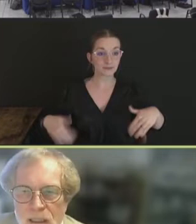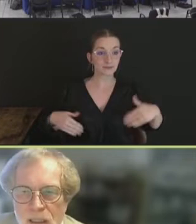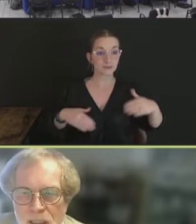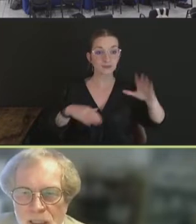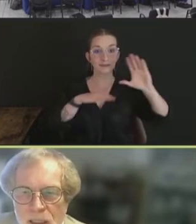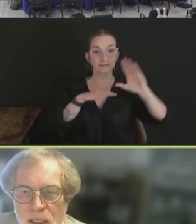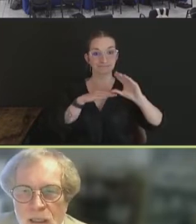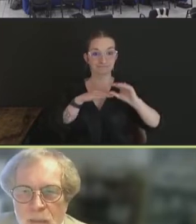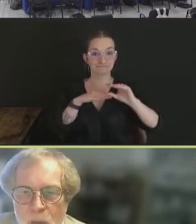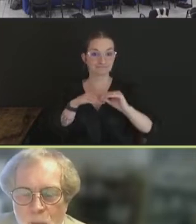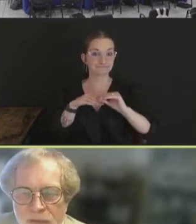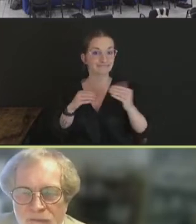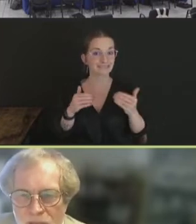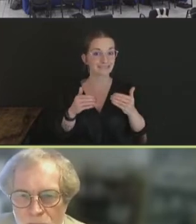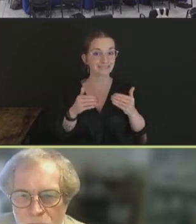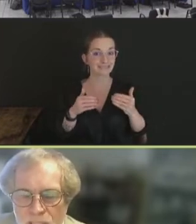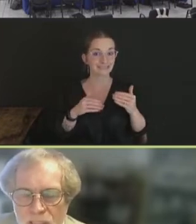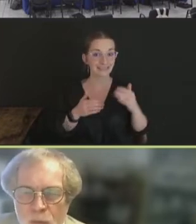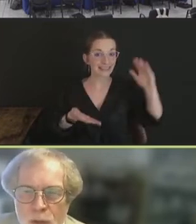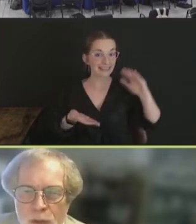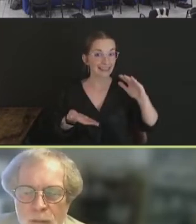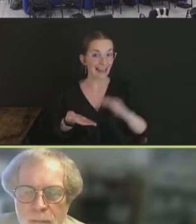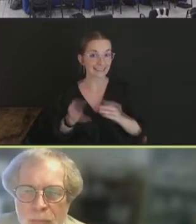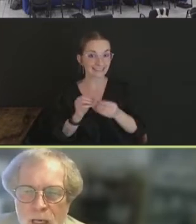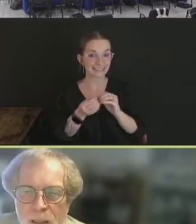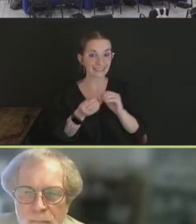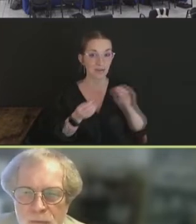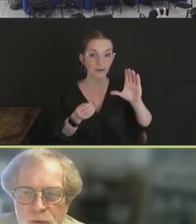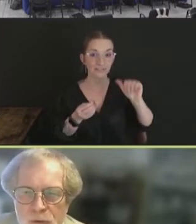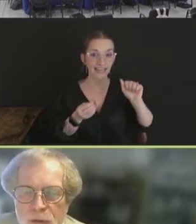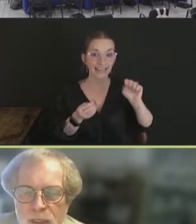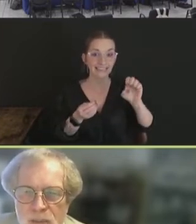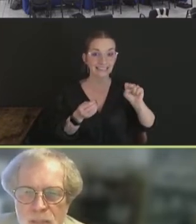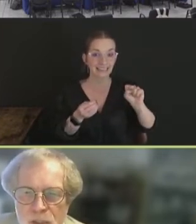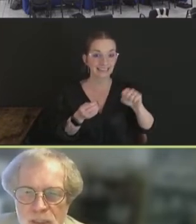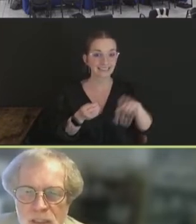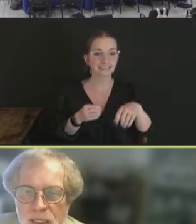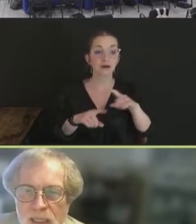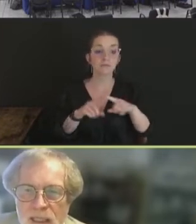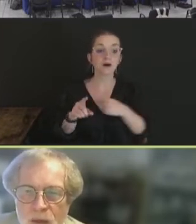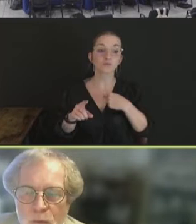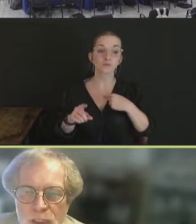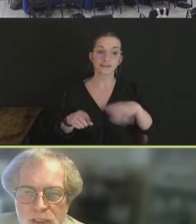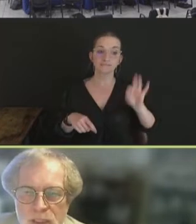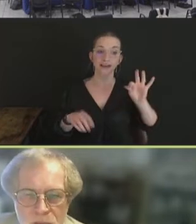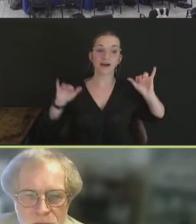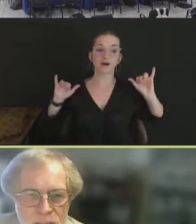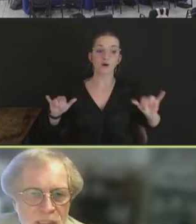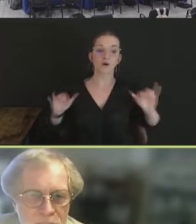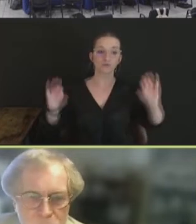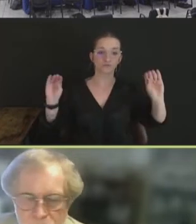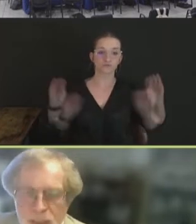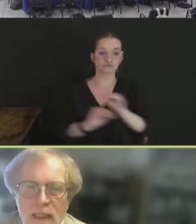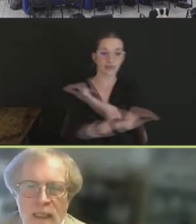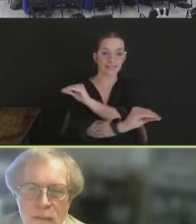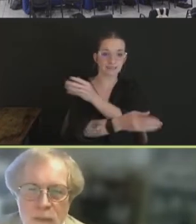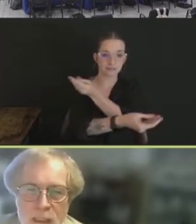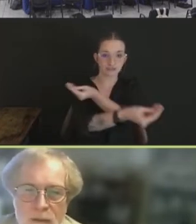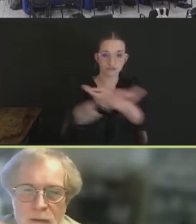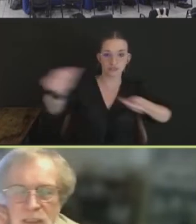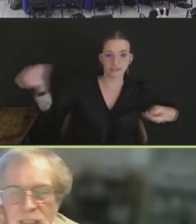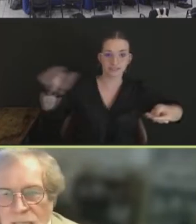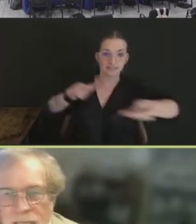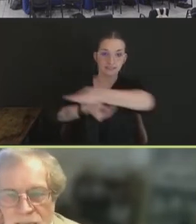But what we found were transmission that was country to country in neighboring countries,